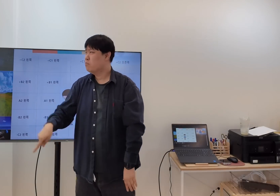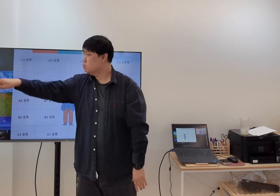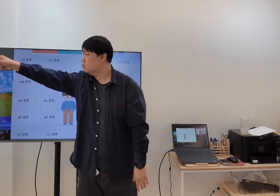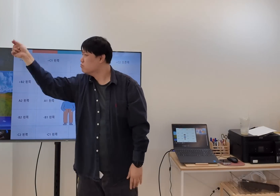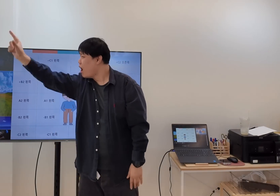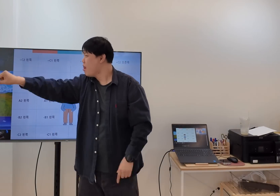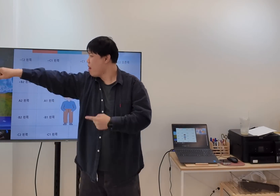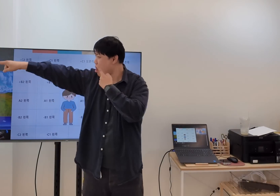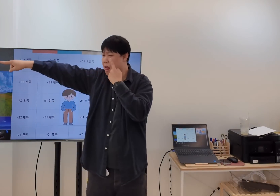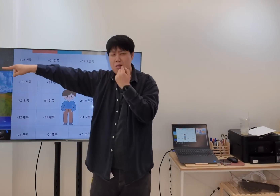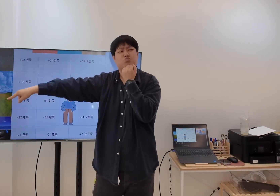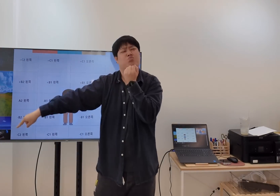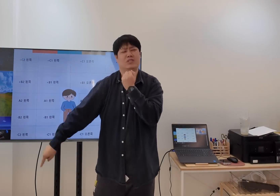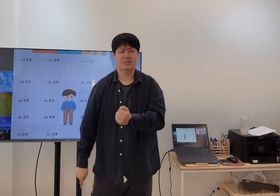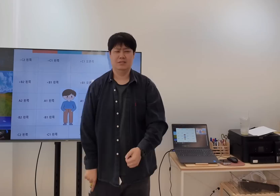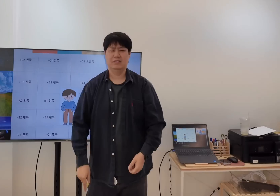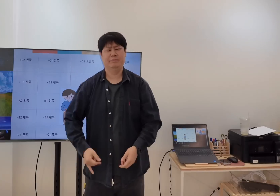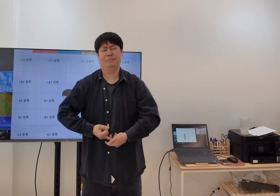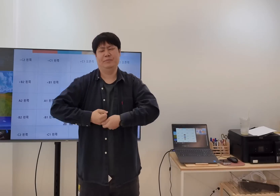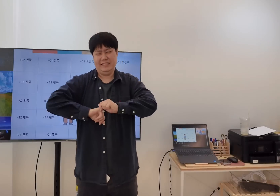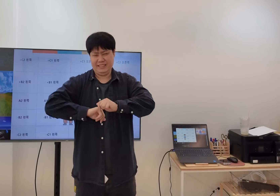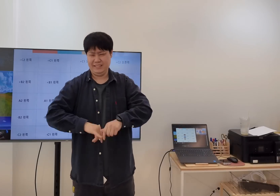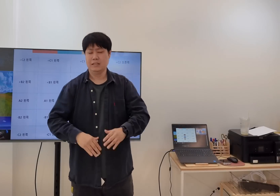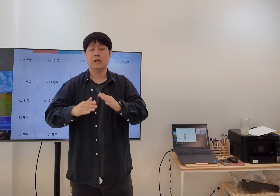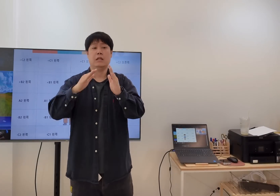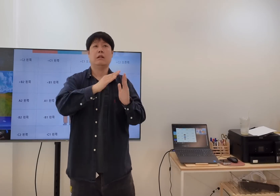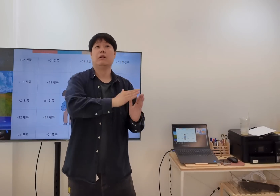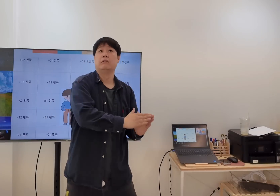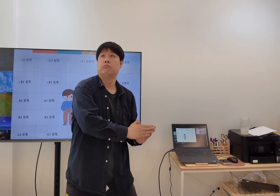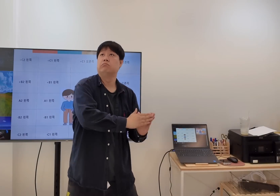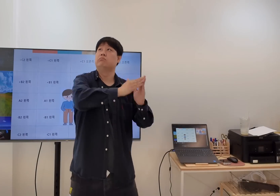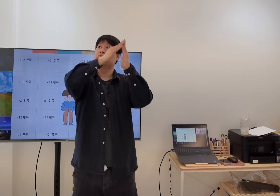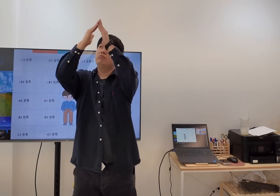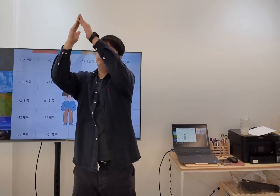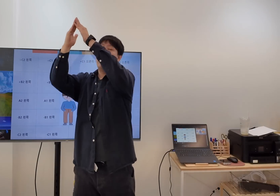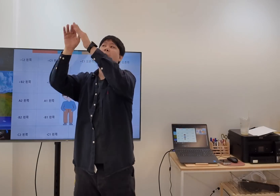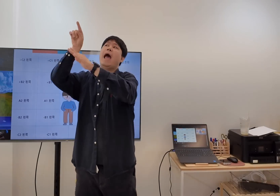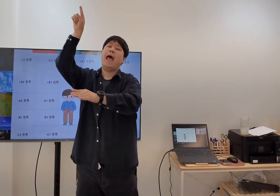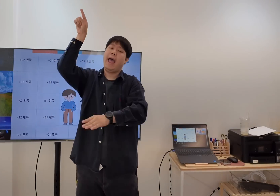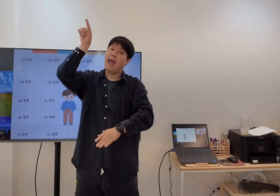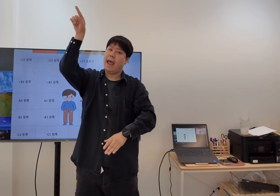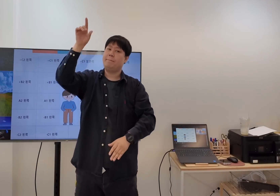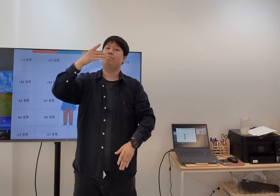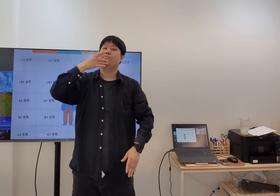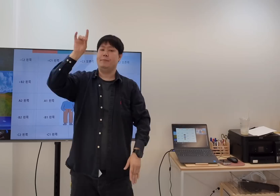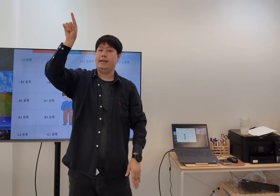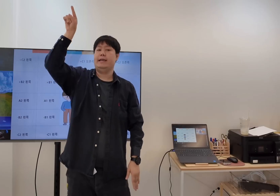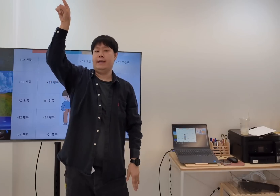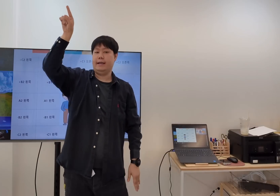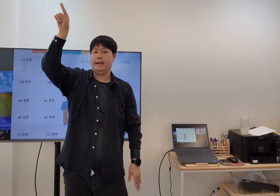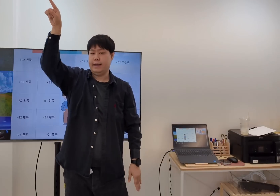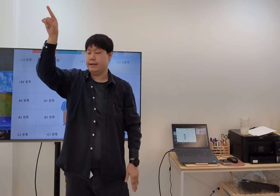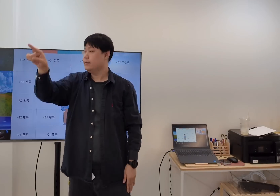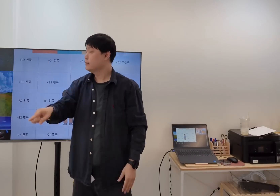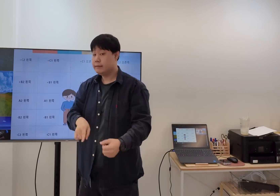The moon is right in front of my eyes. People are laughing. It's an incorrect expression. If you want to go to the moon, you have to go up.